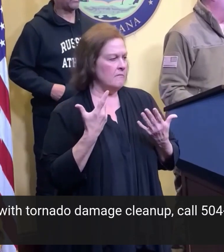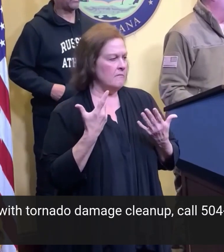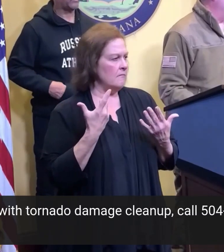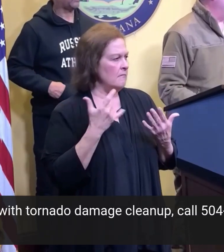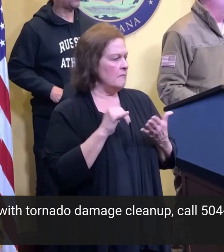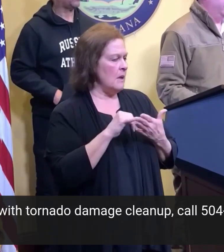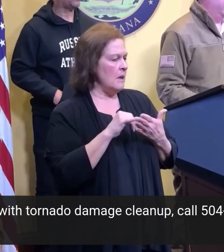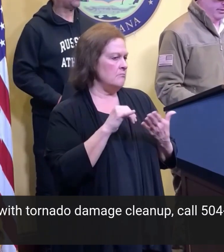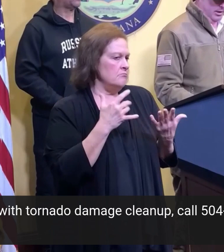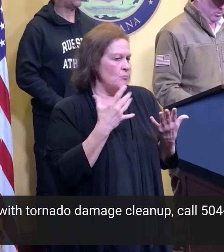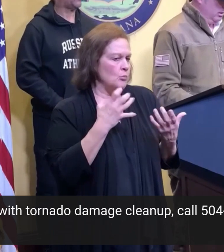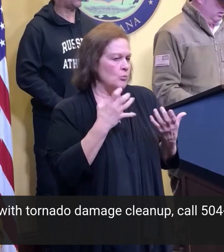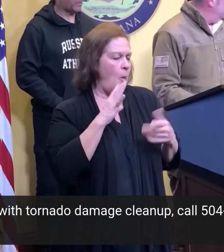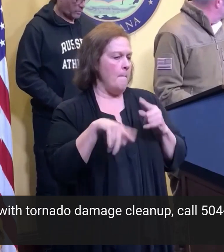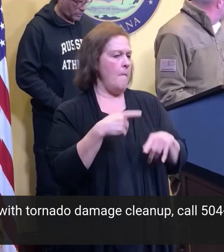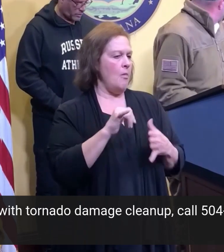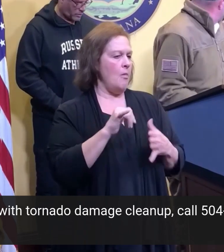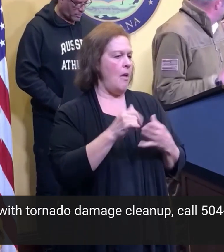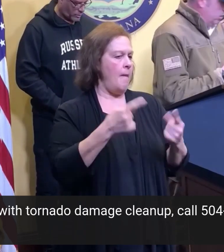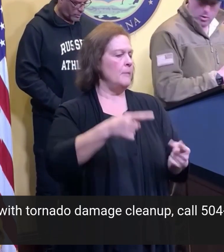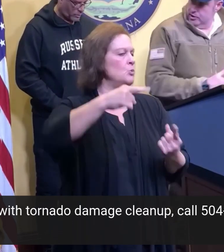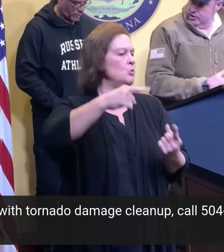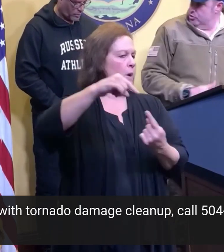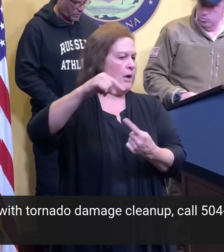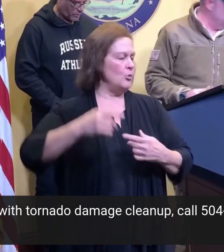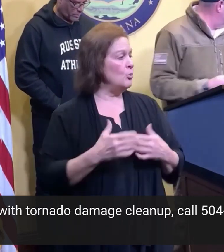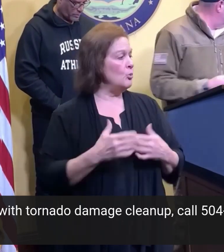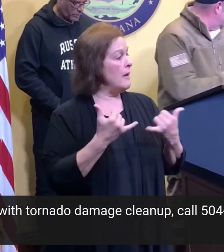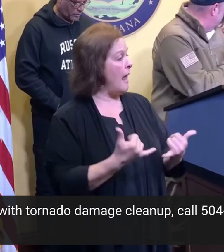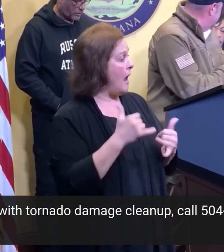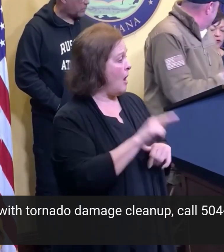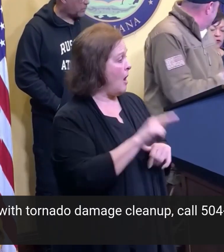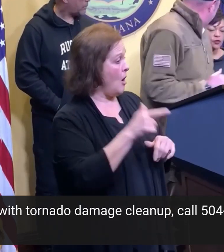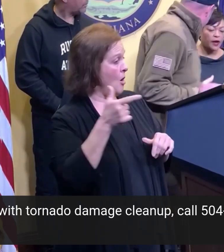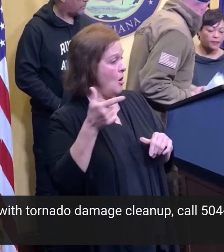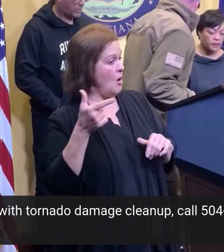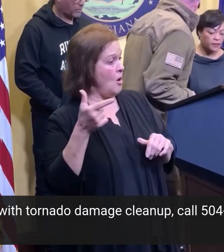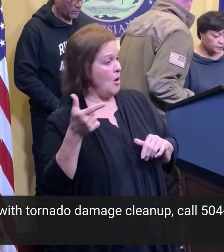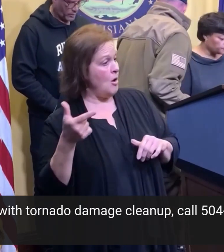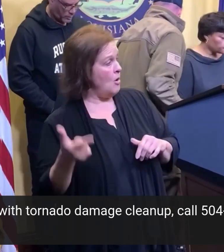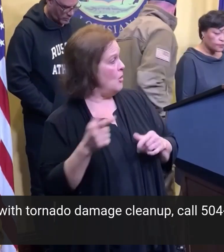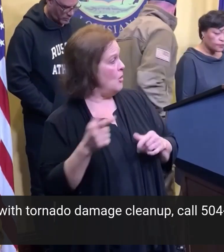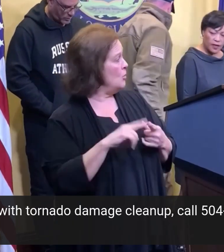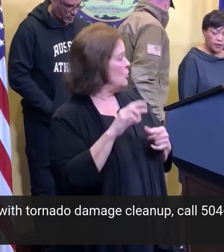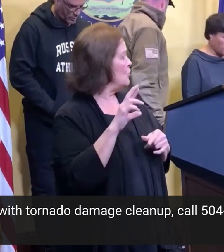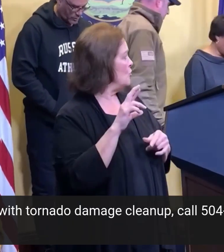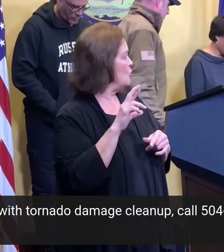yesterday thank you and i think we're going to i'm gonna turn it over to ramsey thank you thank you